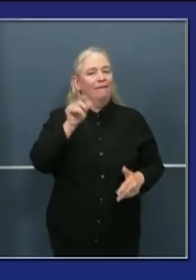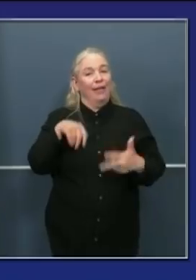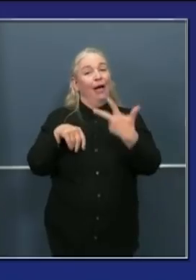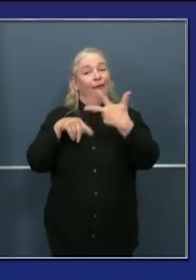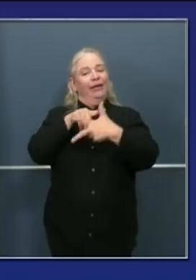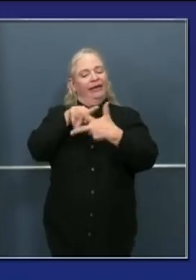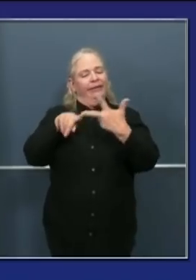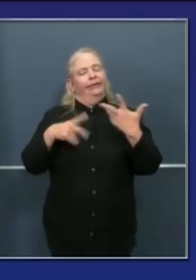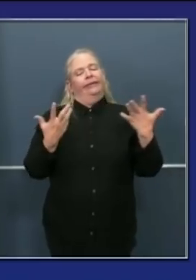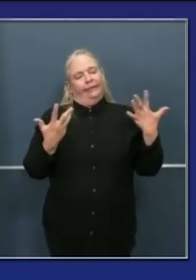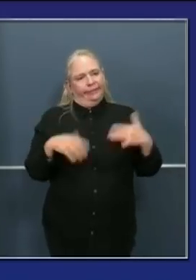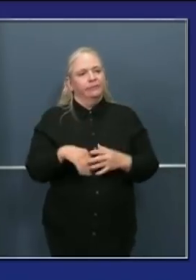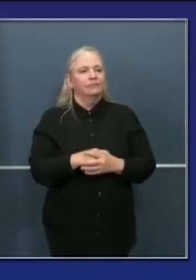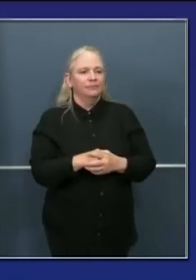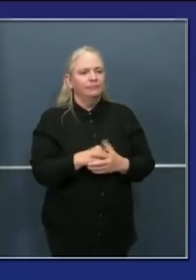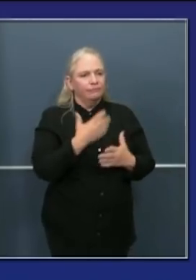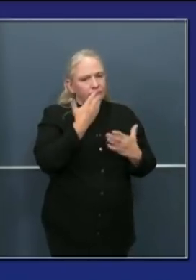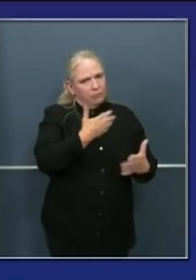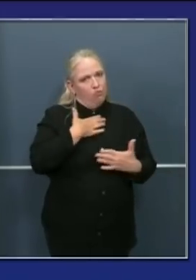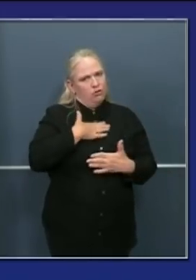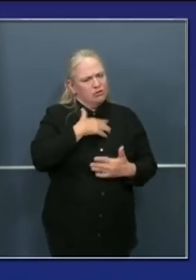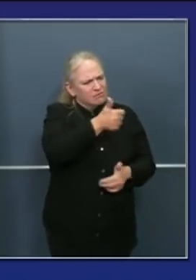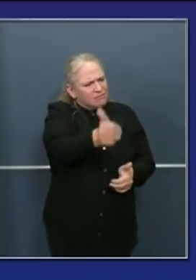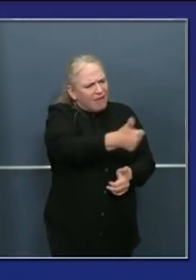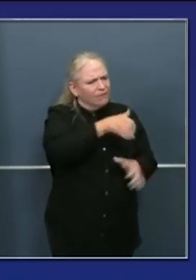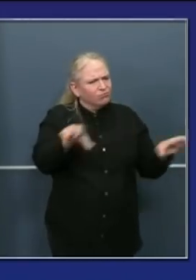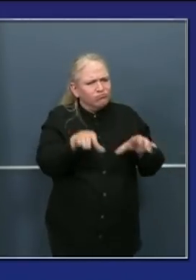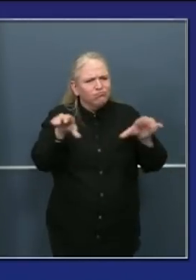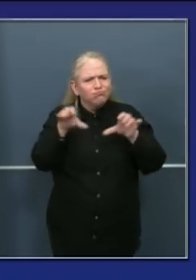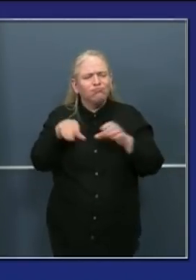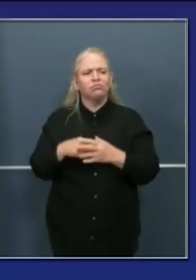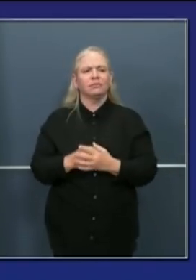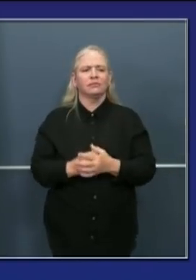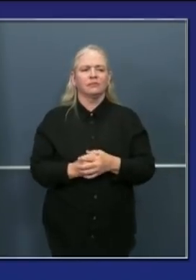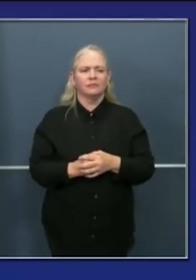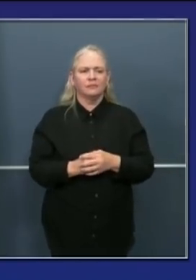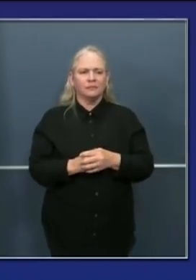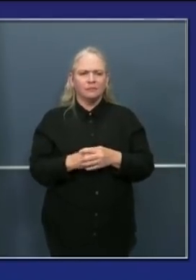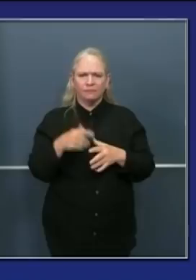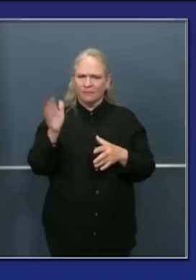I WANT TO THANK ALL THE ELECTED OFFICIALS AND HEALTH OFFICERS